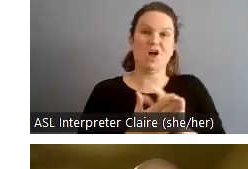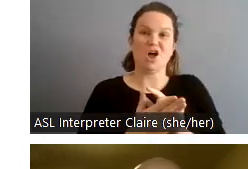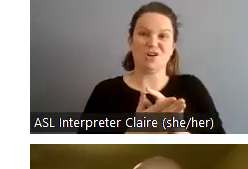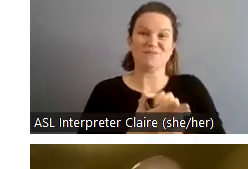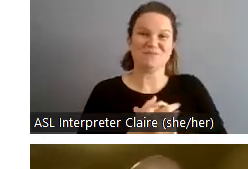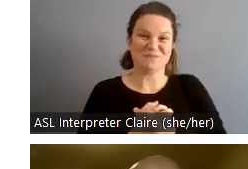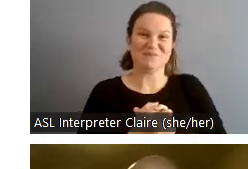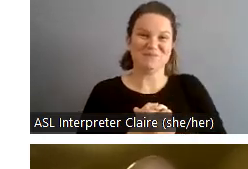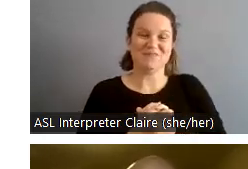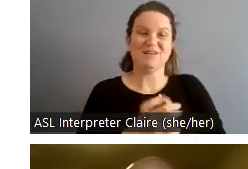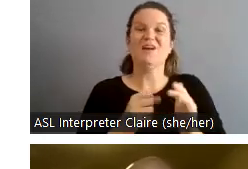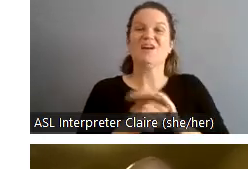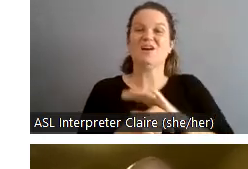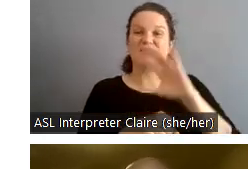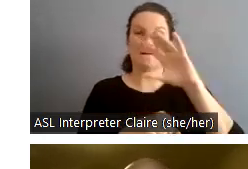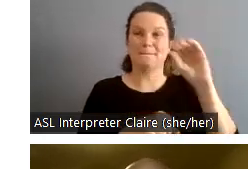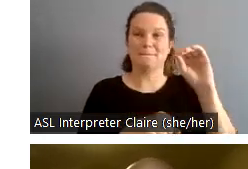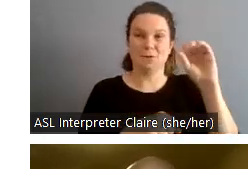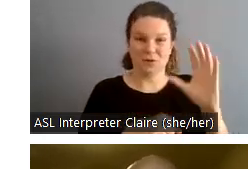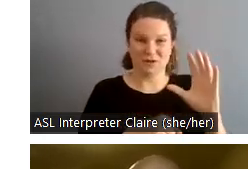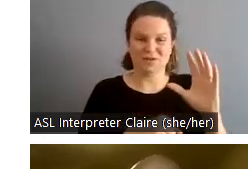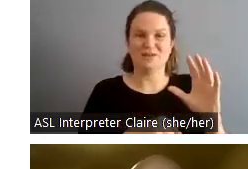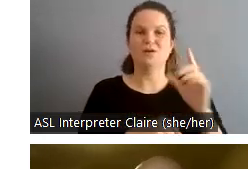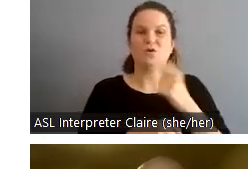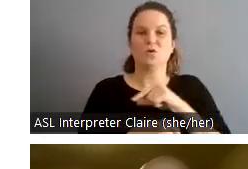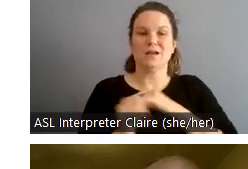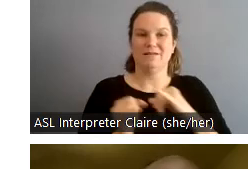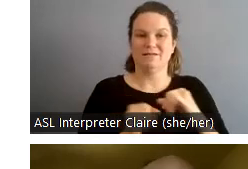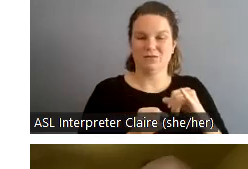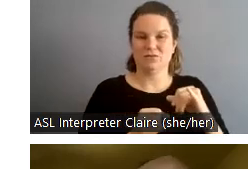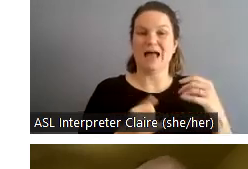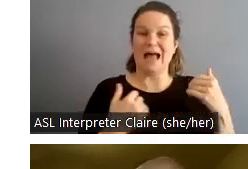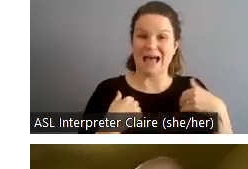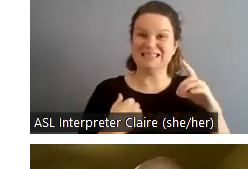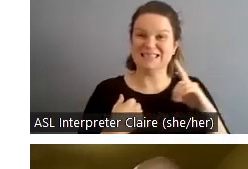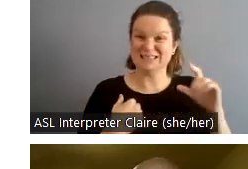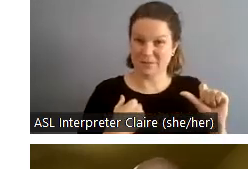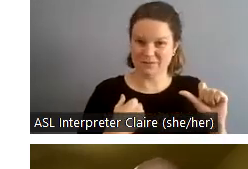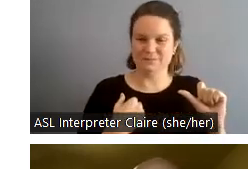is covered- employer has a qualified individual, which would include an